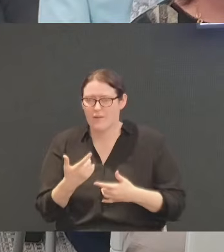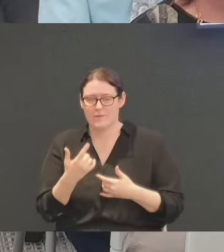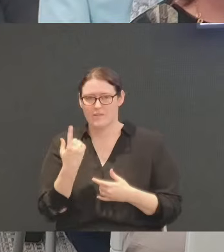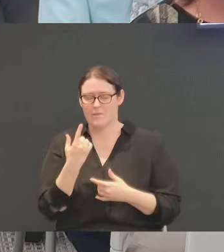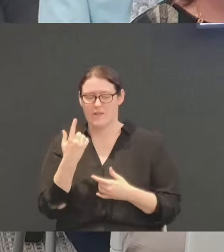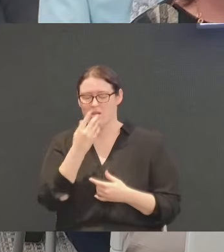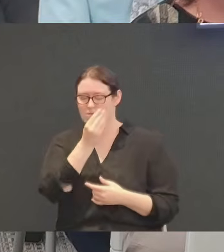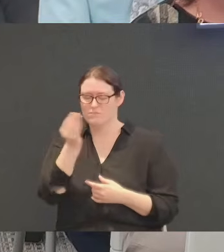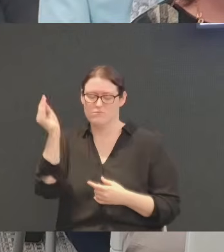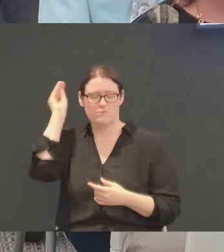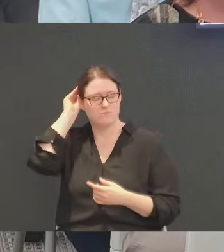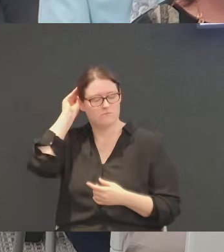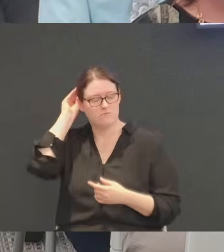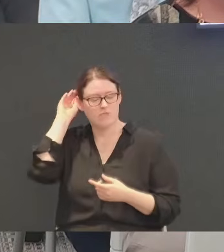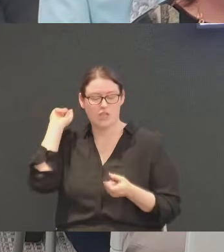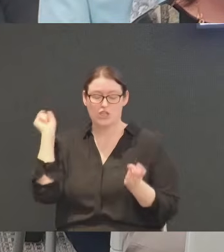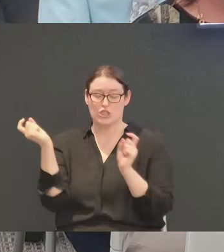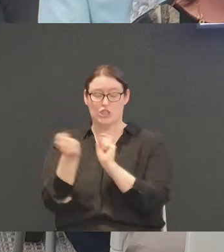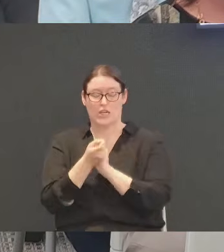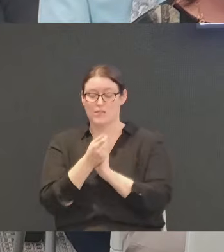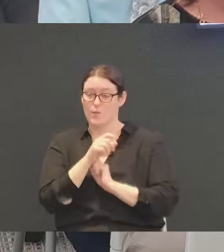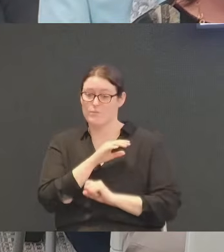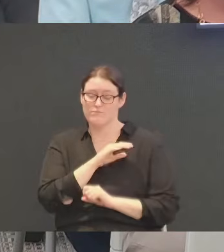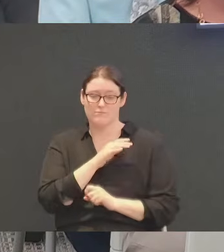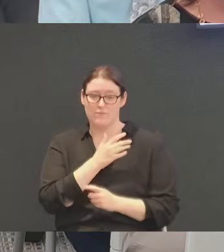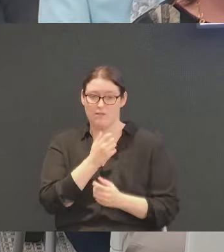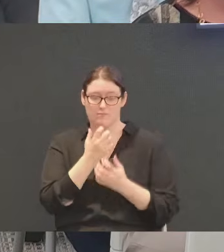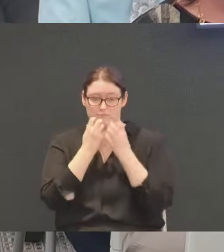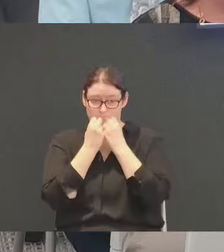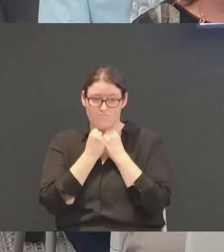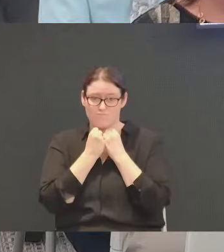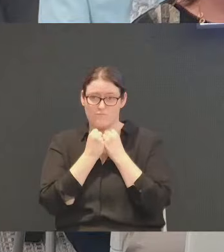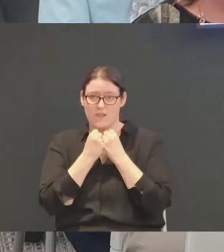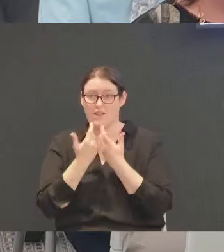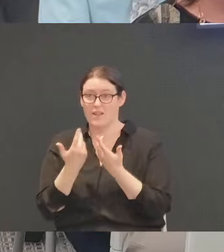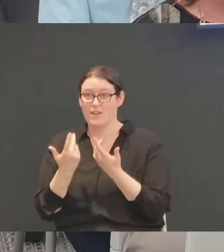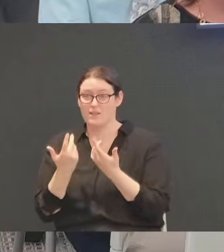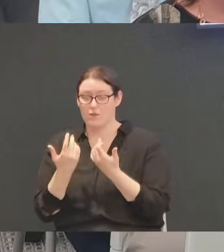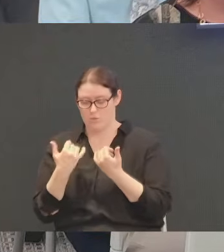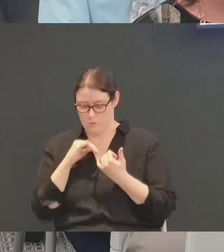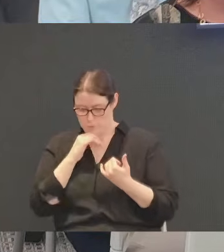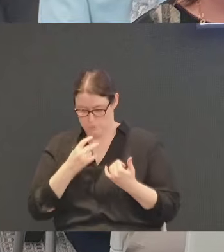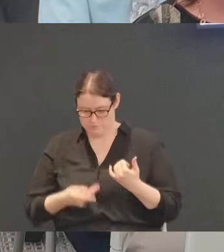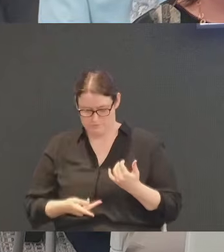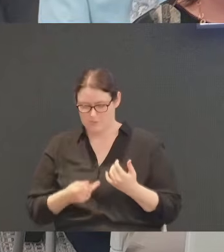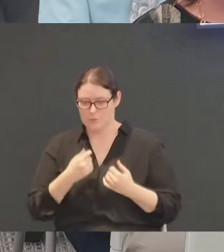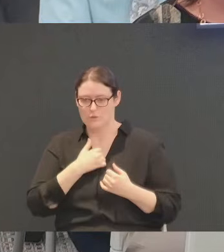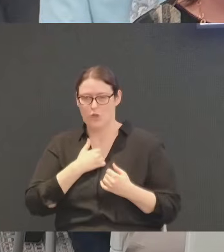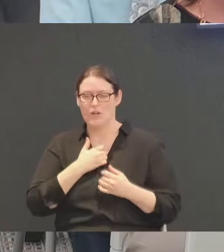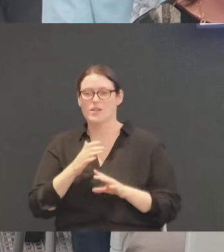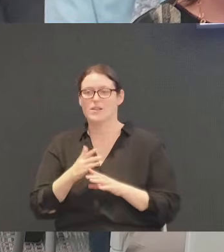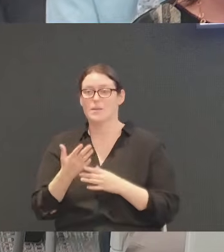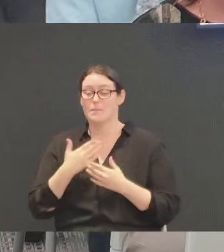will never regret. Even and I have my children. Oops. I'm so sorry. I have my children. It only